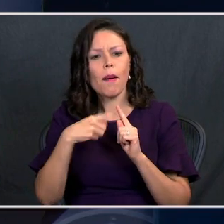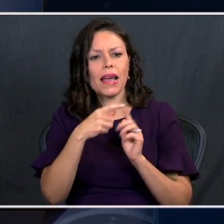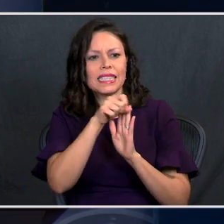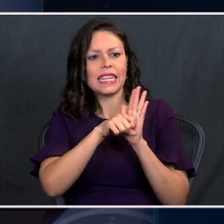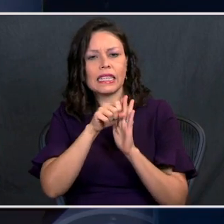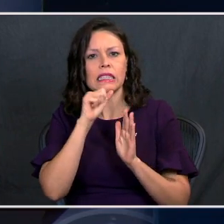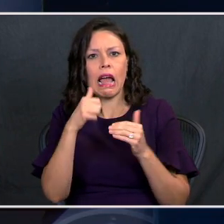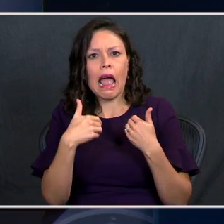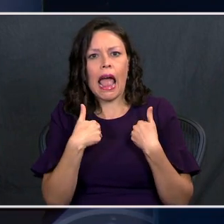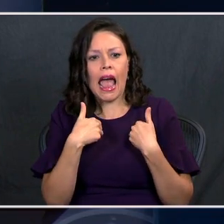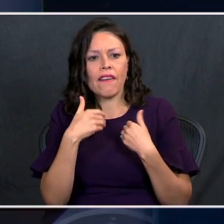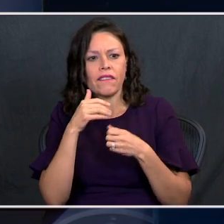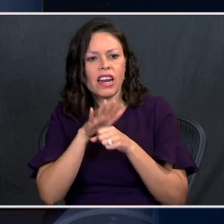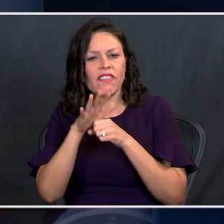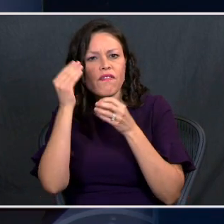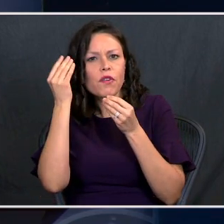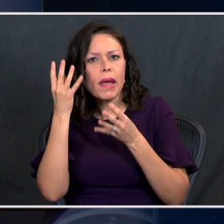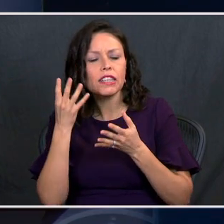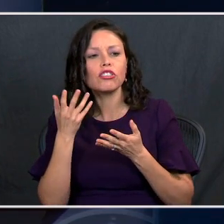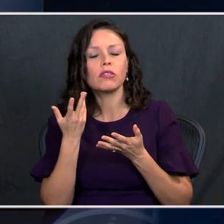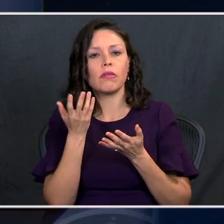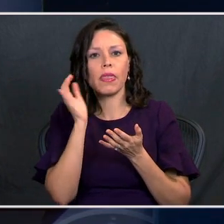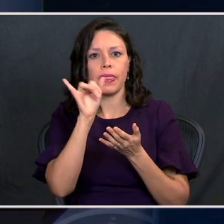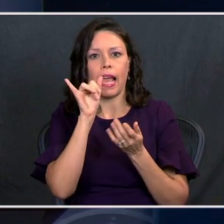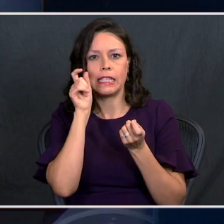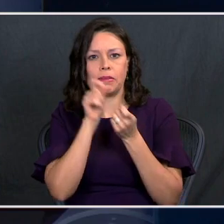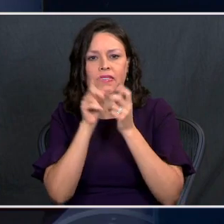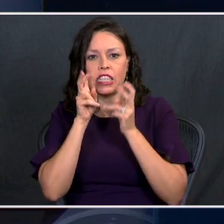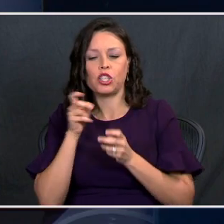not having the information they need. Those are specific issues he raises.